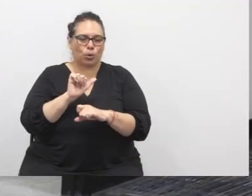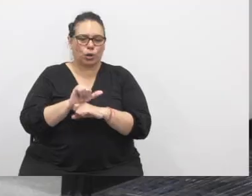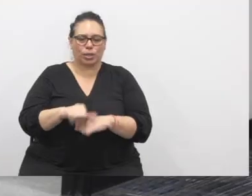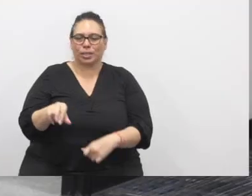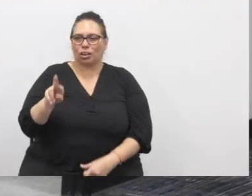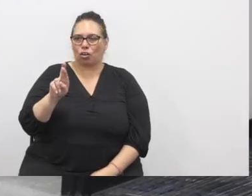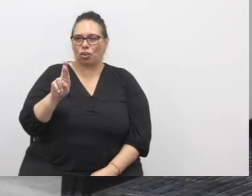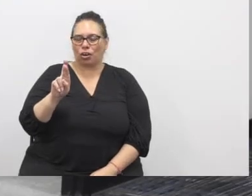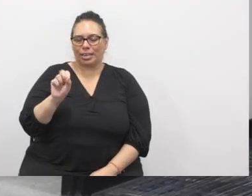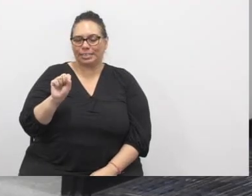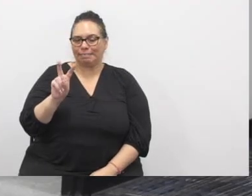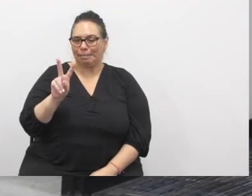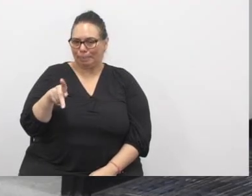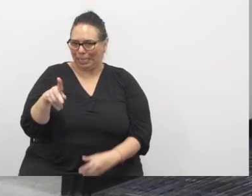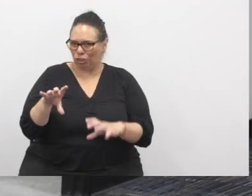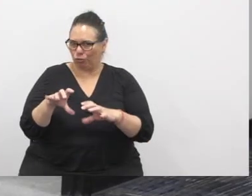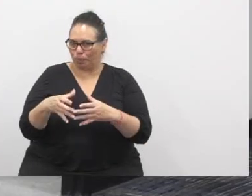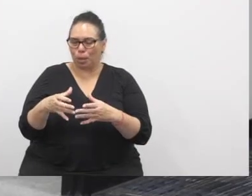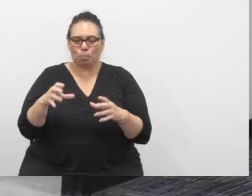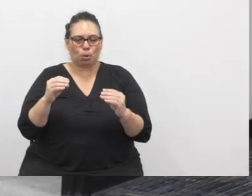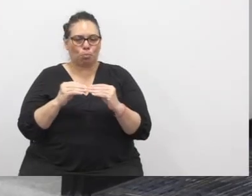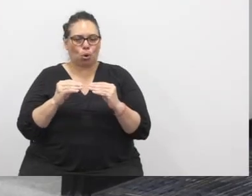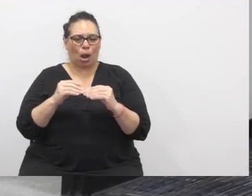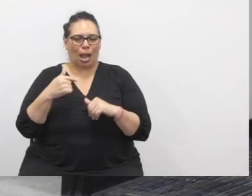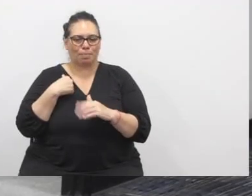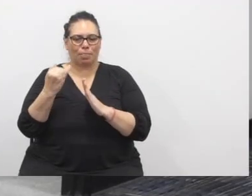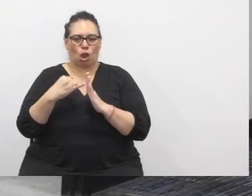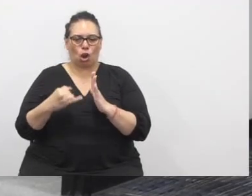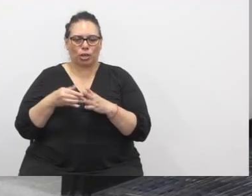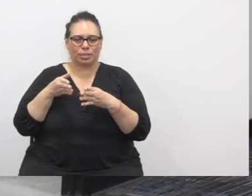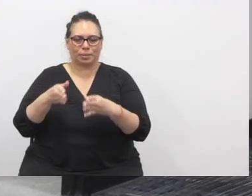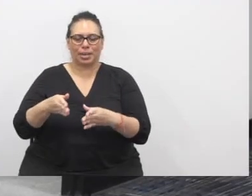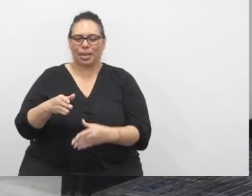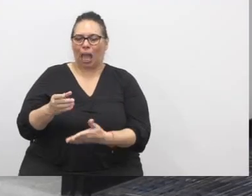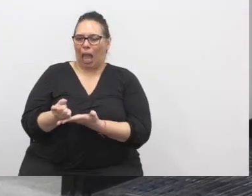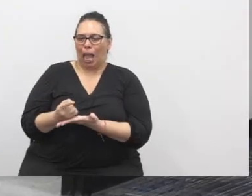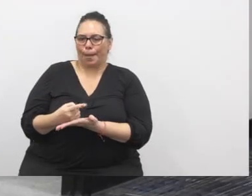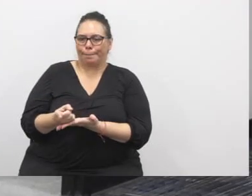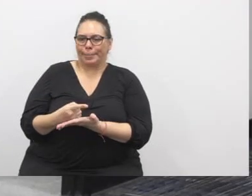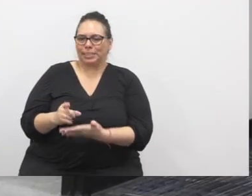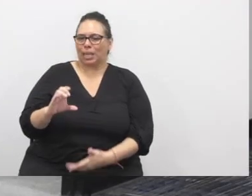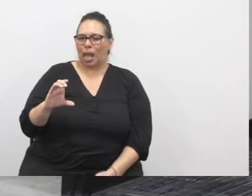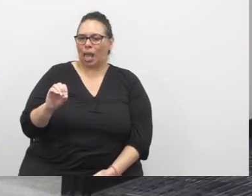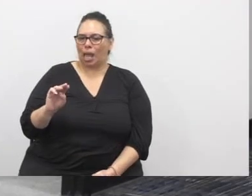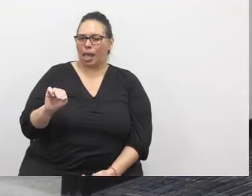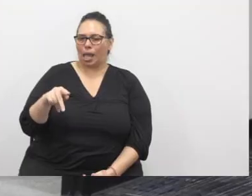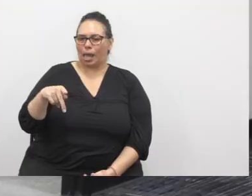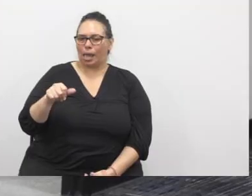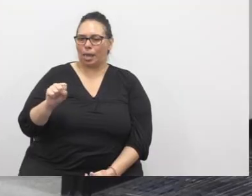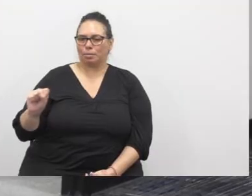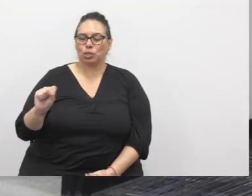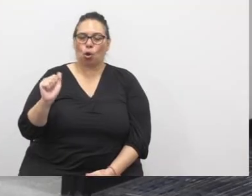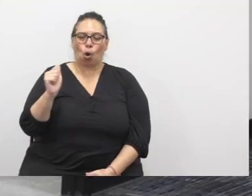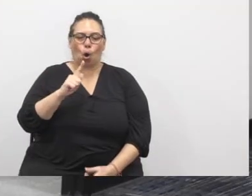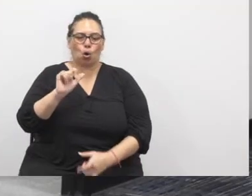but I think that even more so, I'm in the arts pathway, I'm in COMPASS at Millikan. And all of my work there has been very close to my heart.